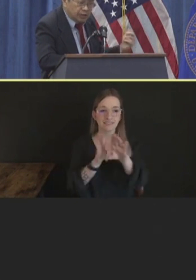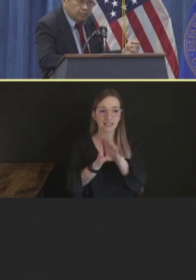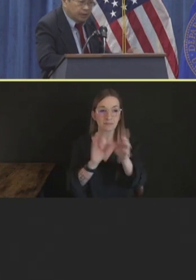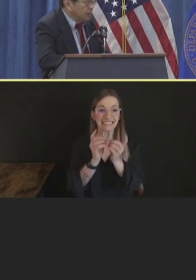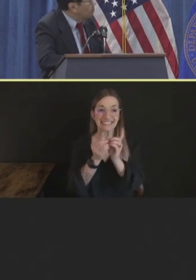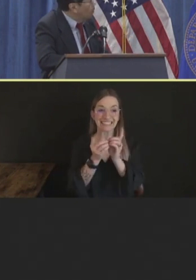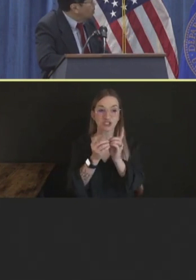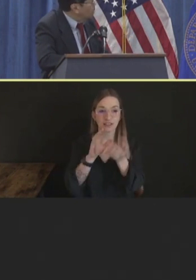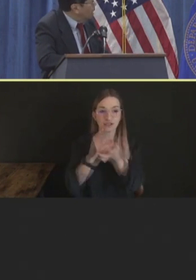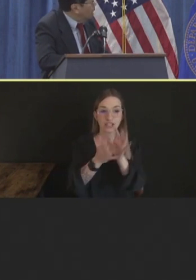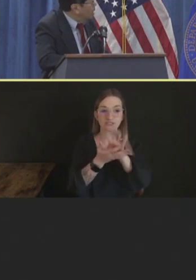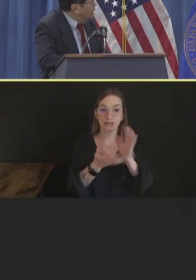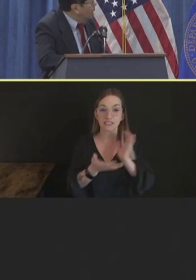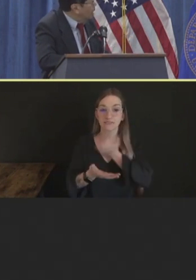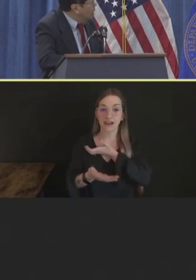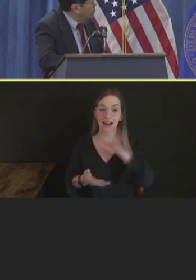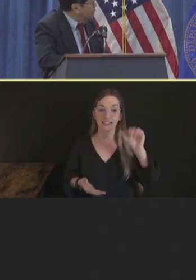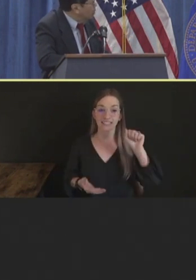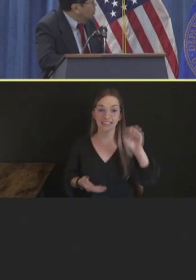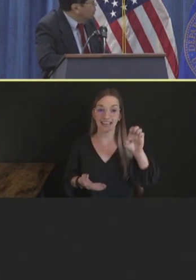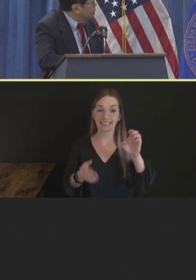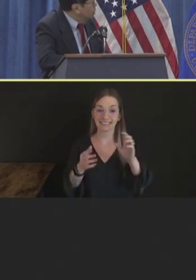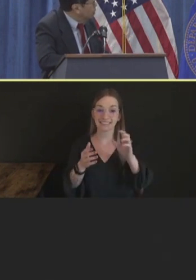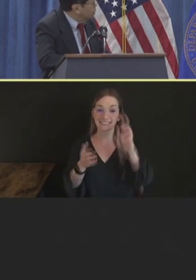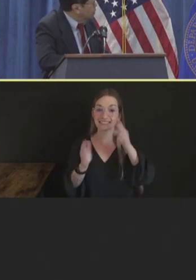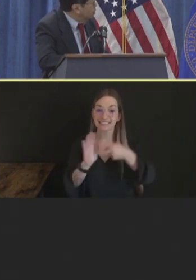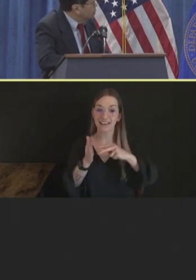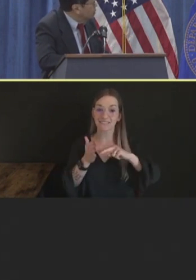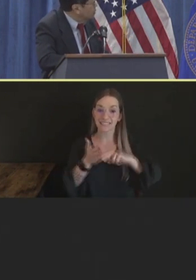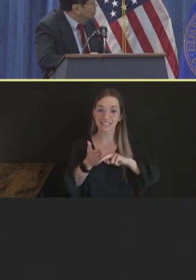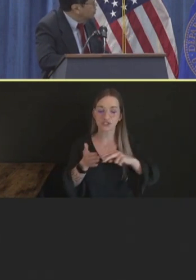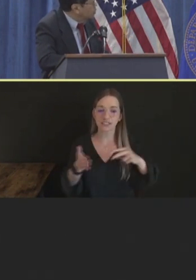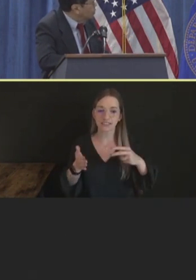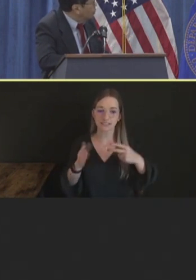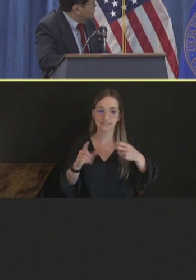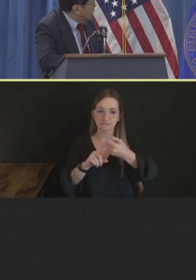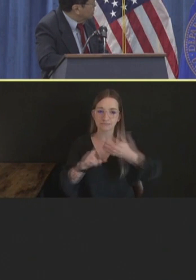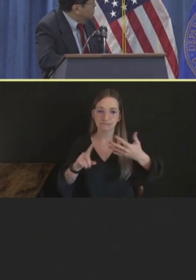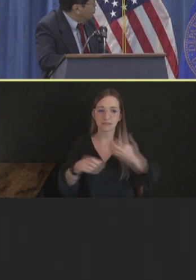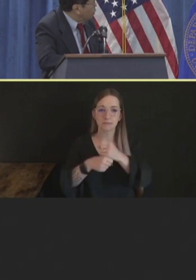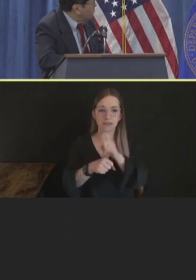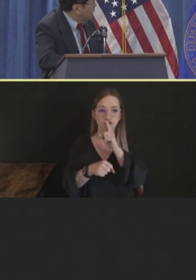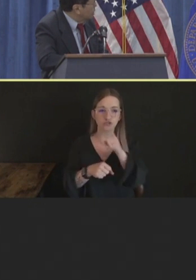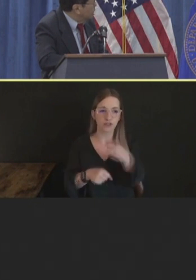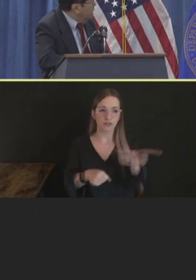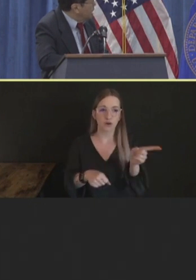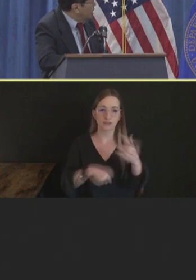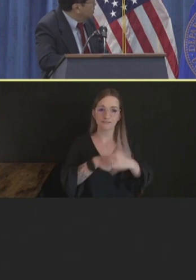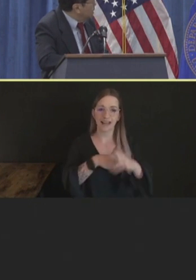make them more available in a digital or more timely format.